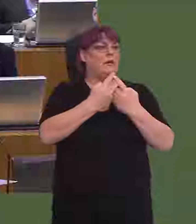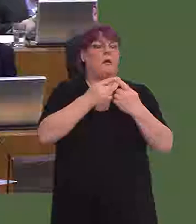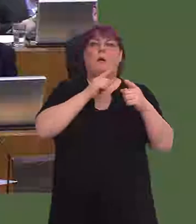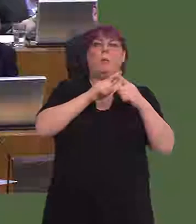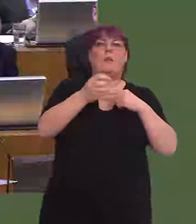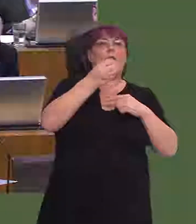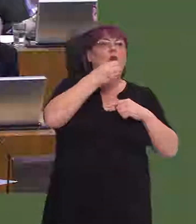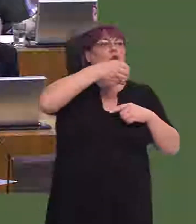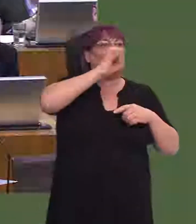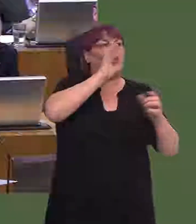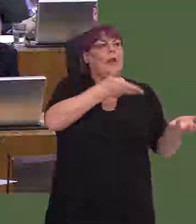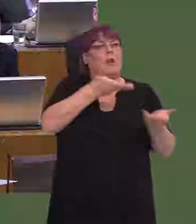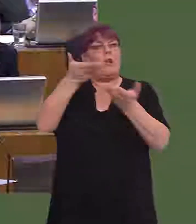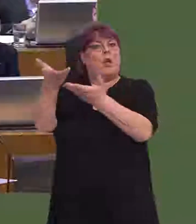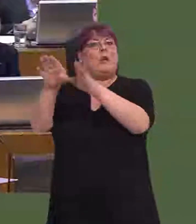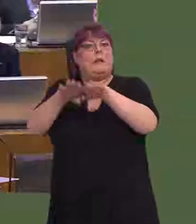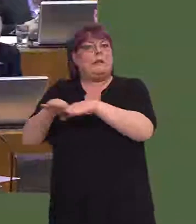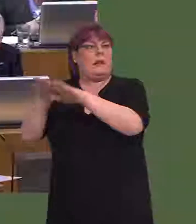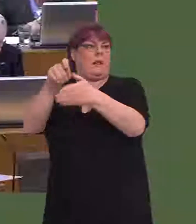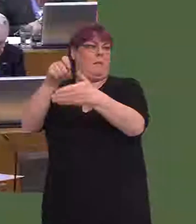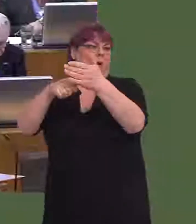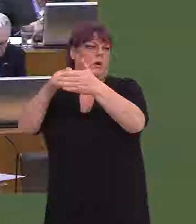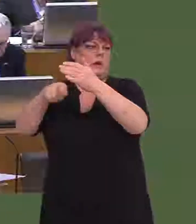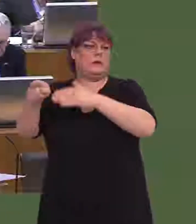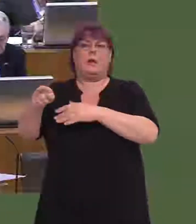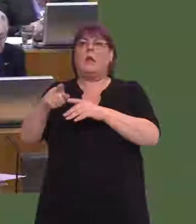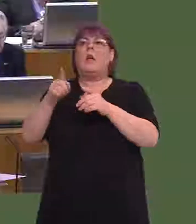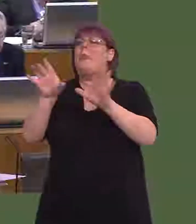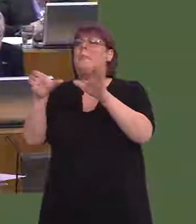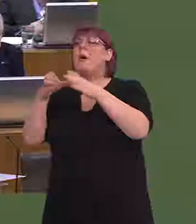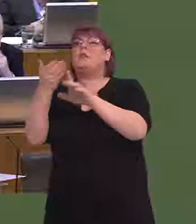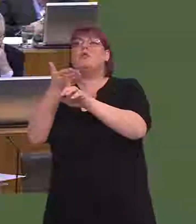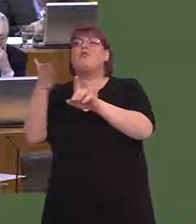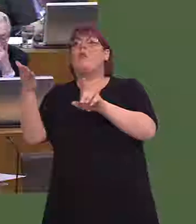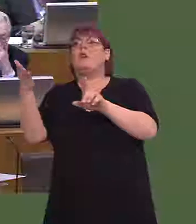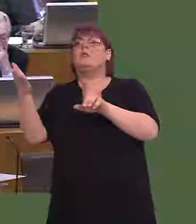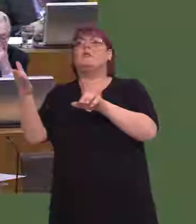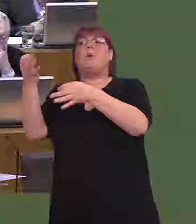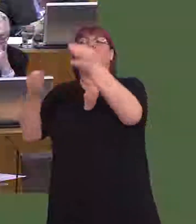drink exports go to the single market. The parties of the right try to ignore that: 'It doesn't matter'ówishful thinkingó'we'll will find other markets.'